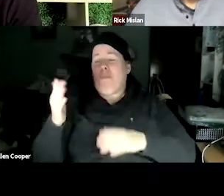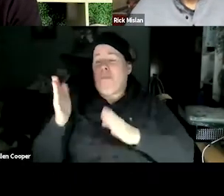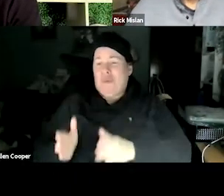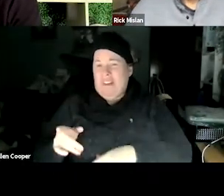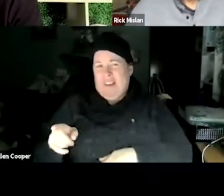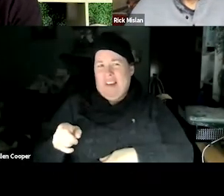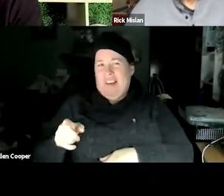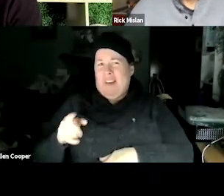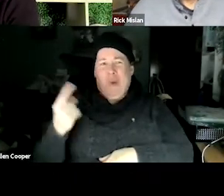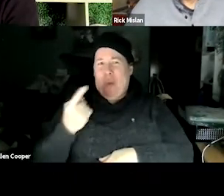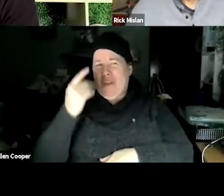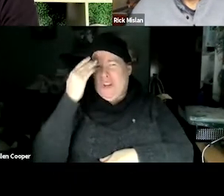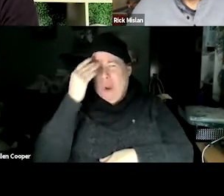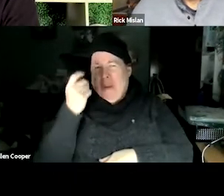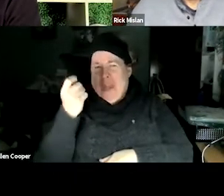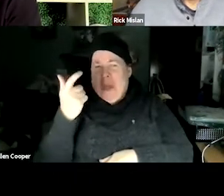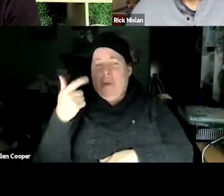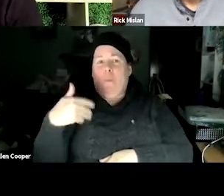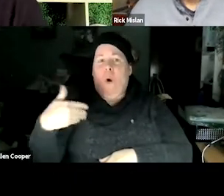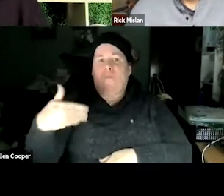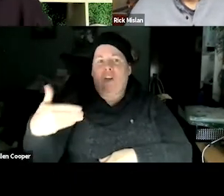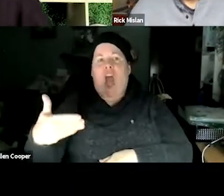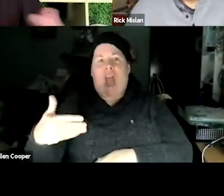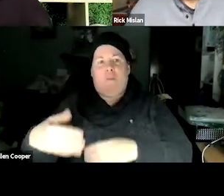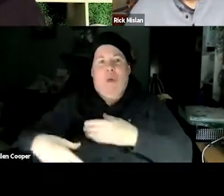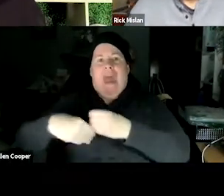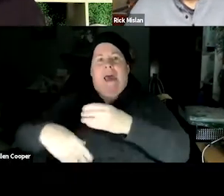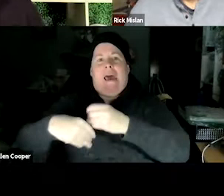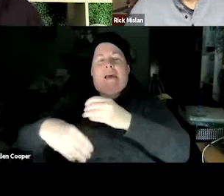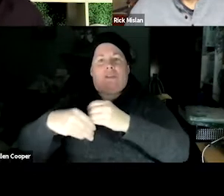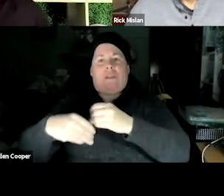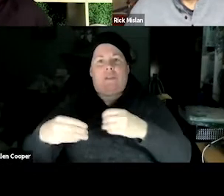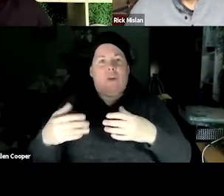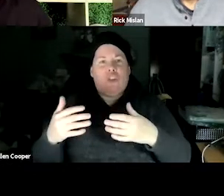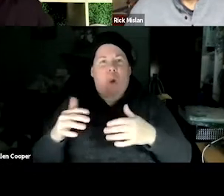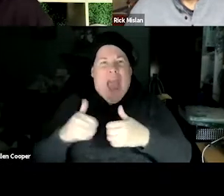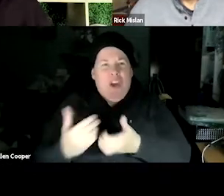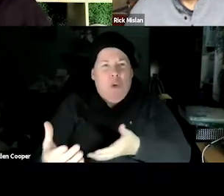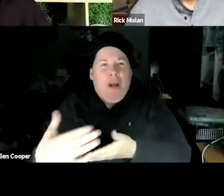CalebBarlow: But over time, it starts to build. So how do you do that and working with a couple